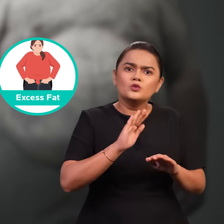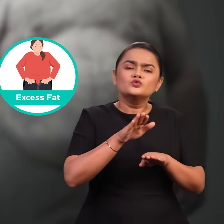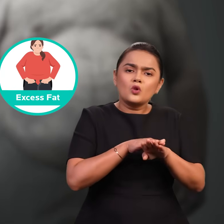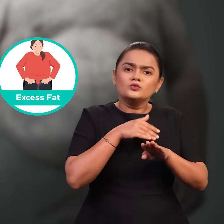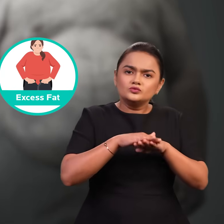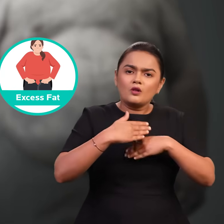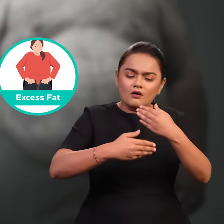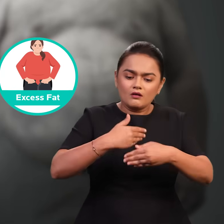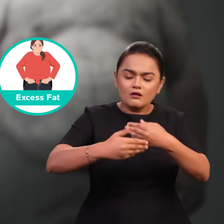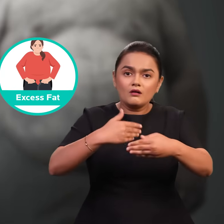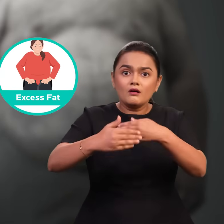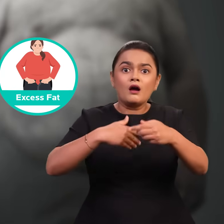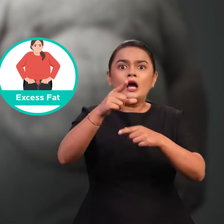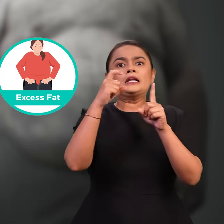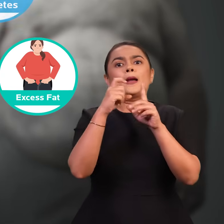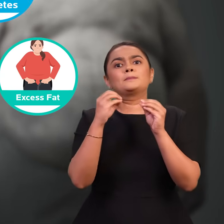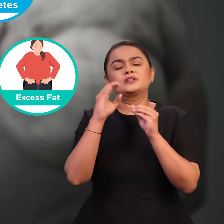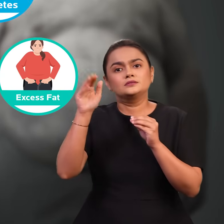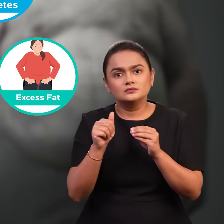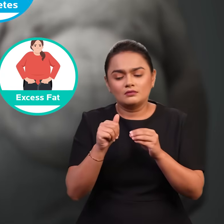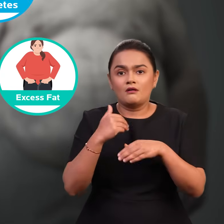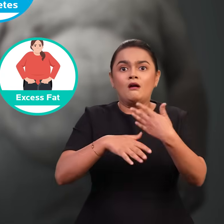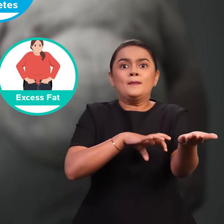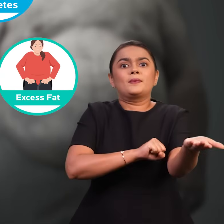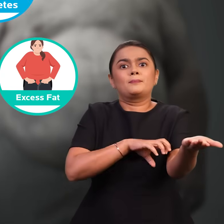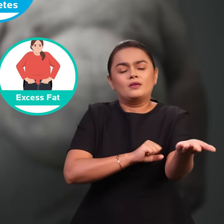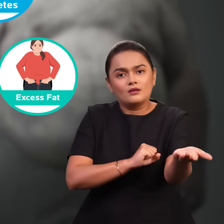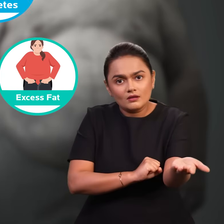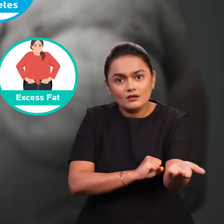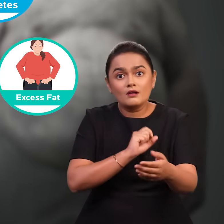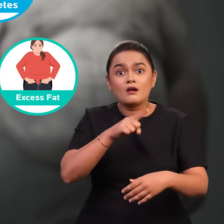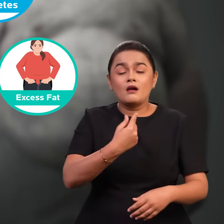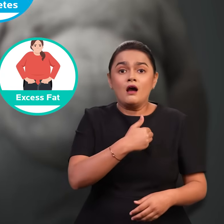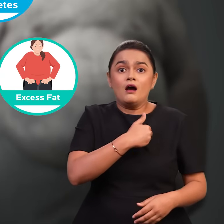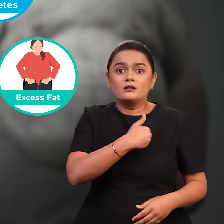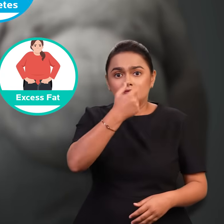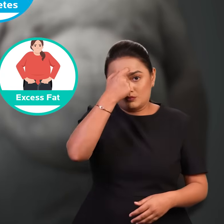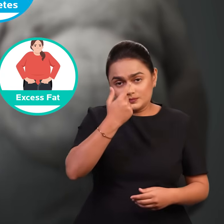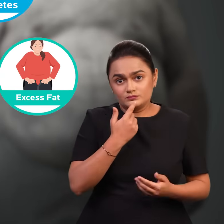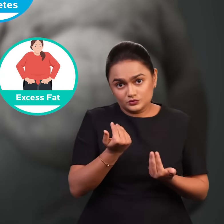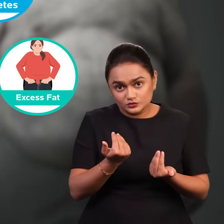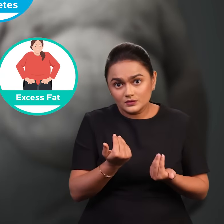and eventually you will develop diabetes, blood pressure and heart disease.